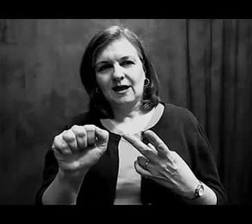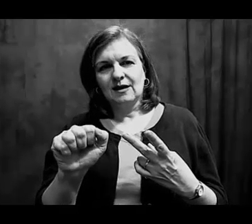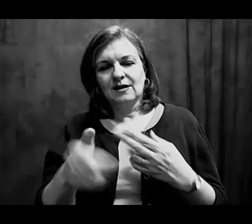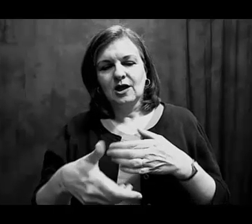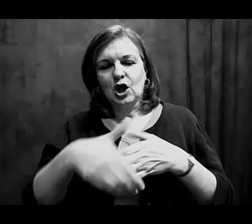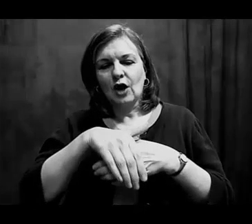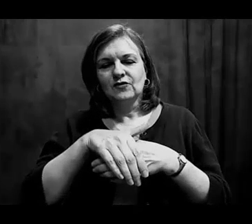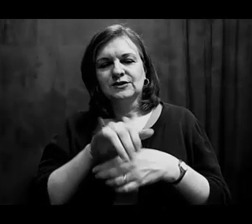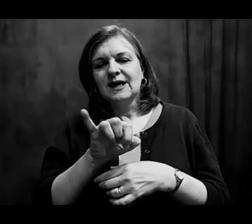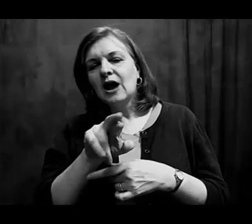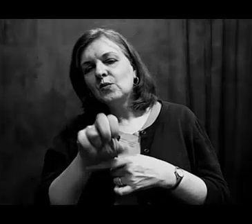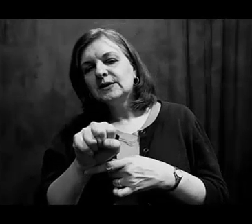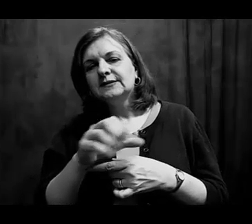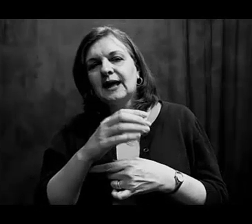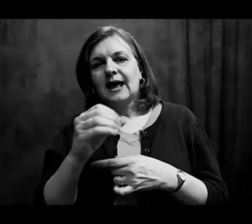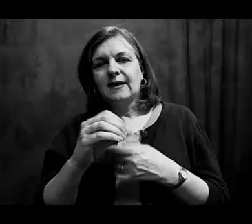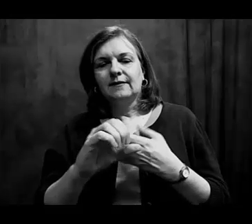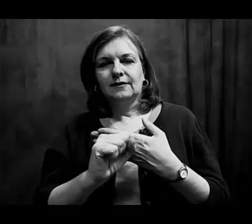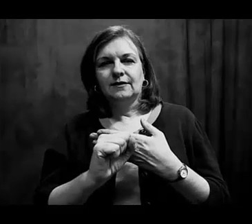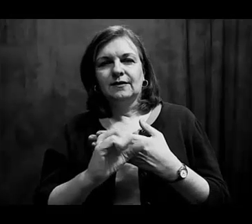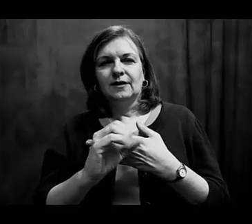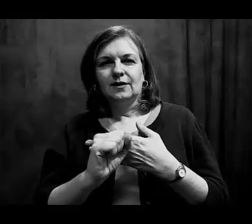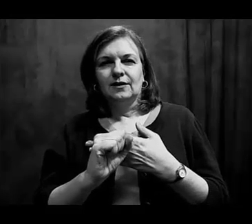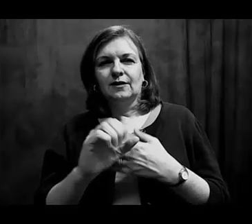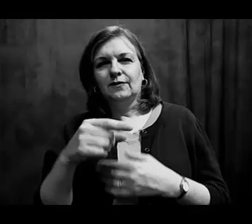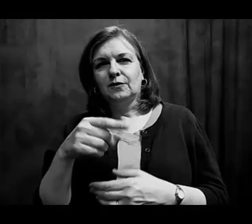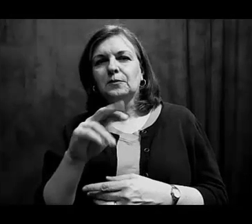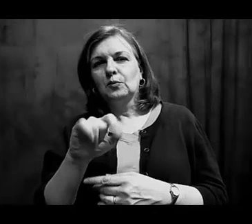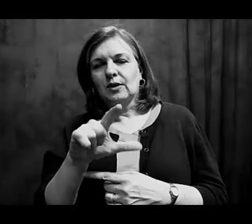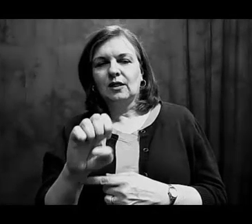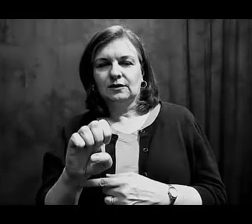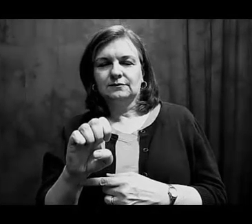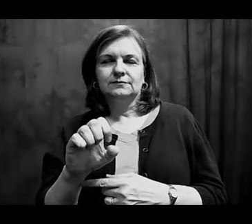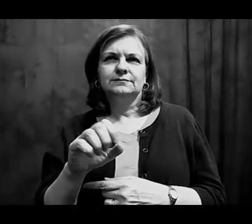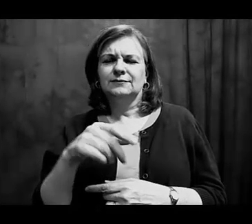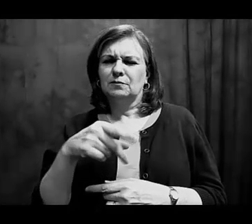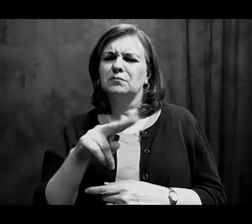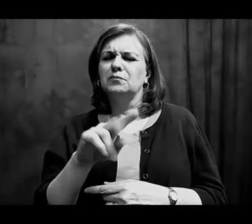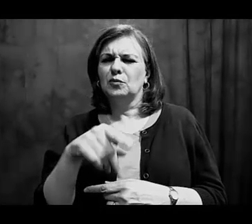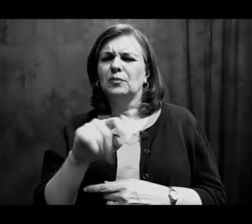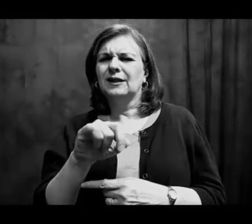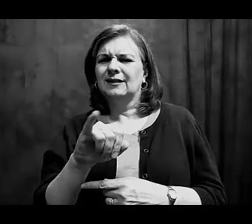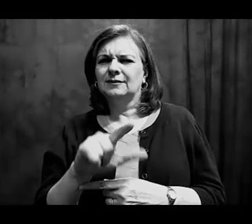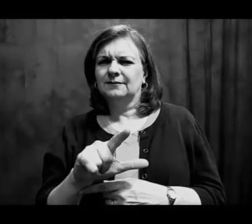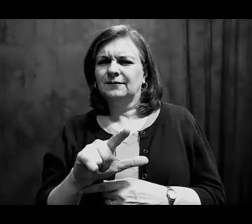your iris and your pupil in the front of your eyes -- so right here it's a transparent covering